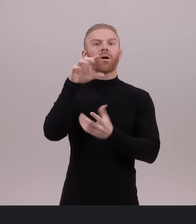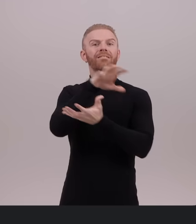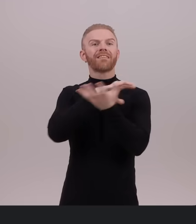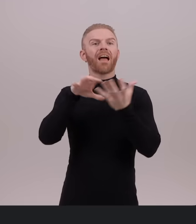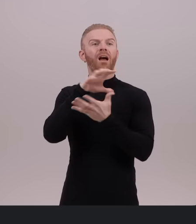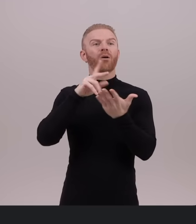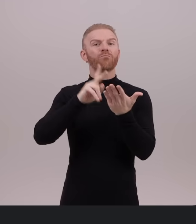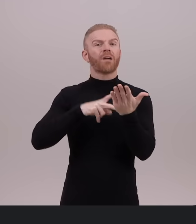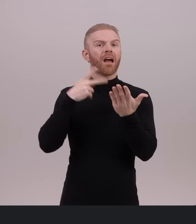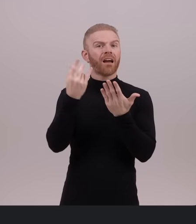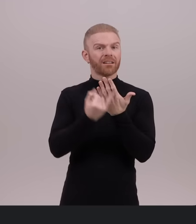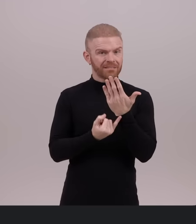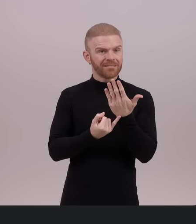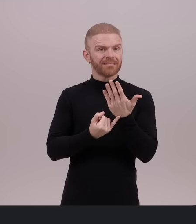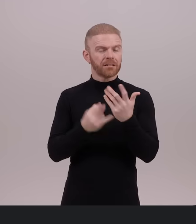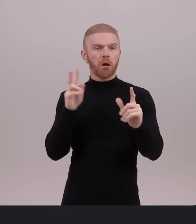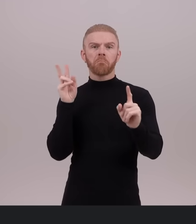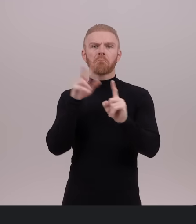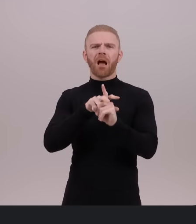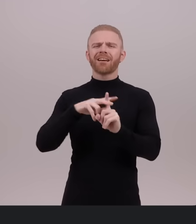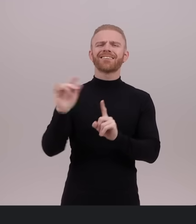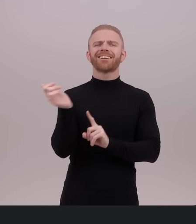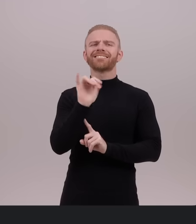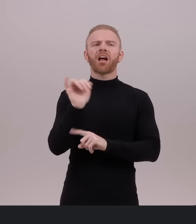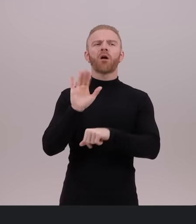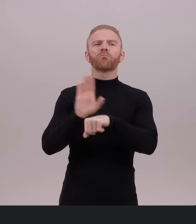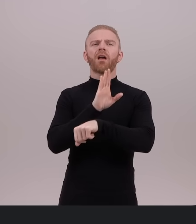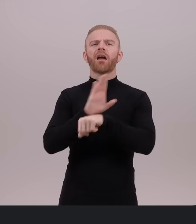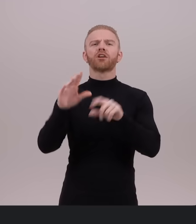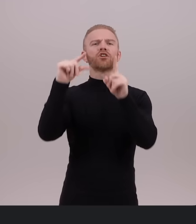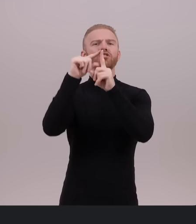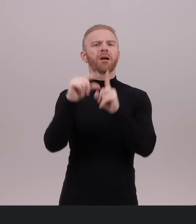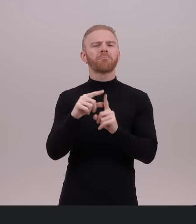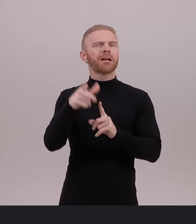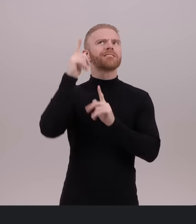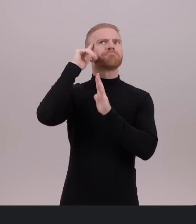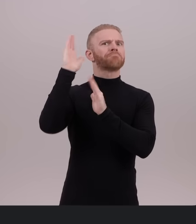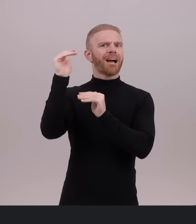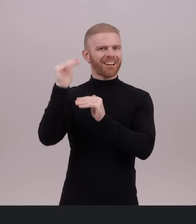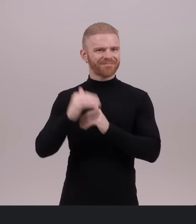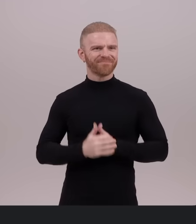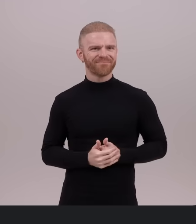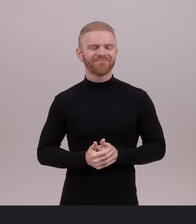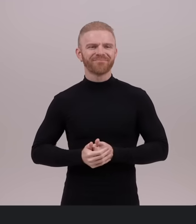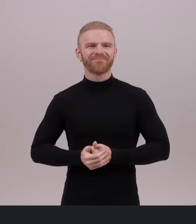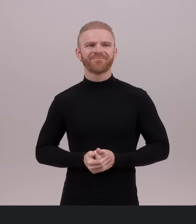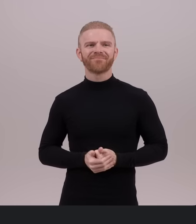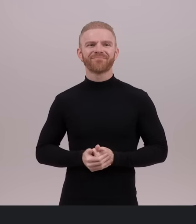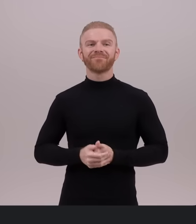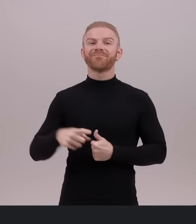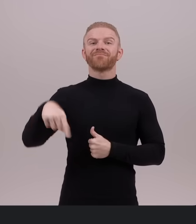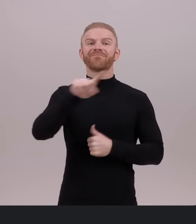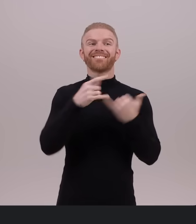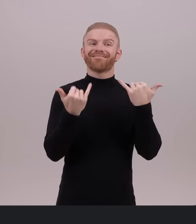applying the same enterprise terms that you expect. And for our existing Gemini Enterprise customers,